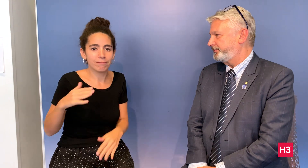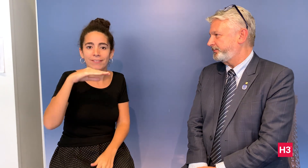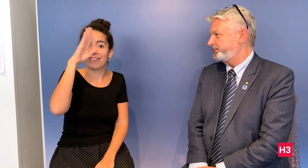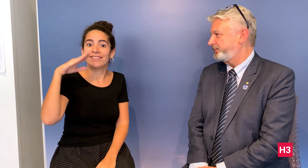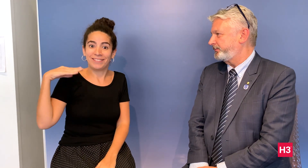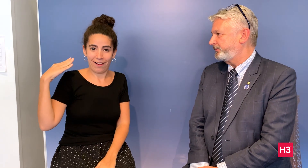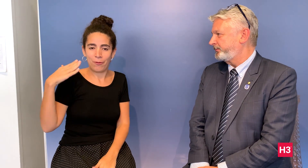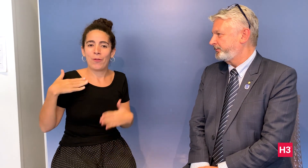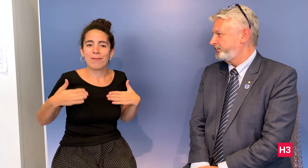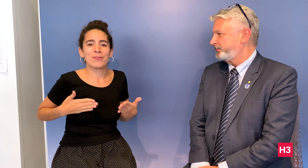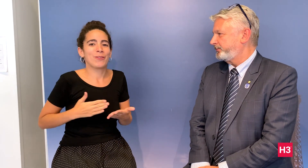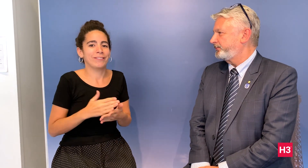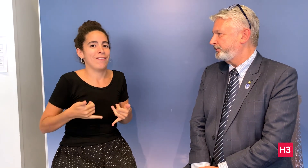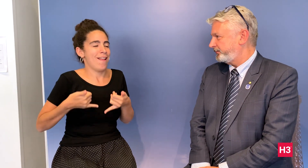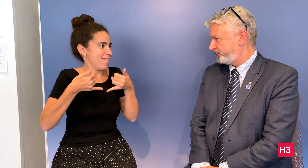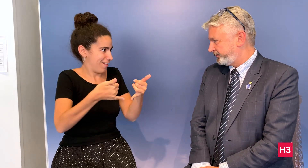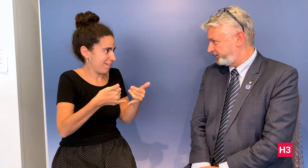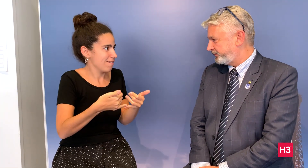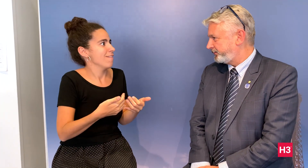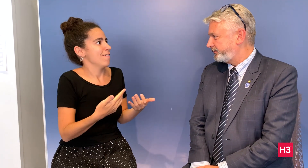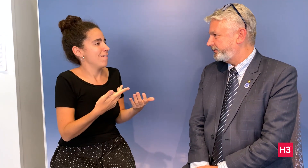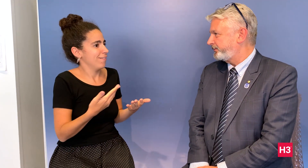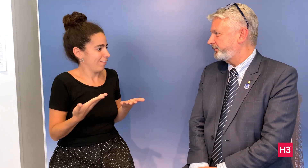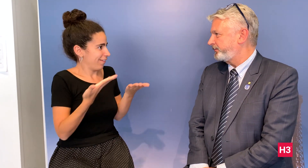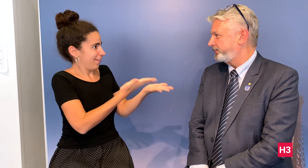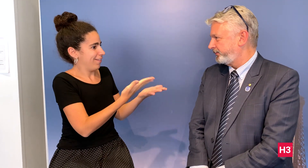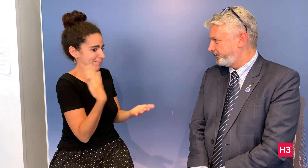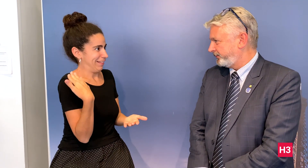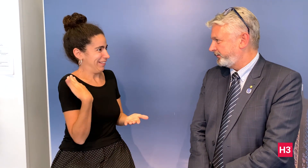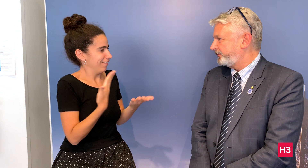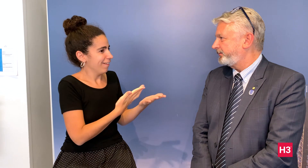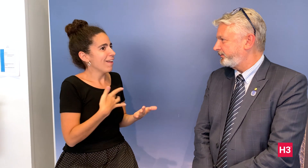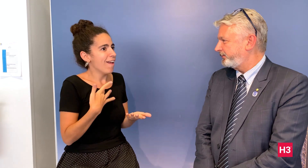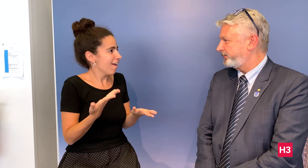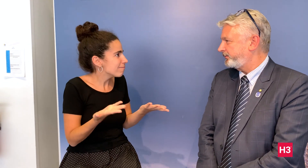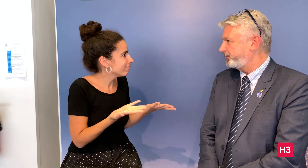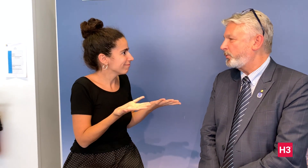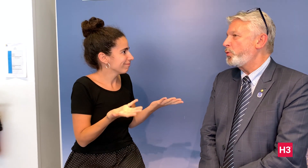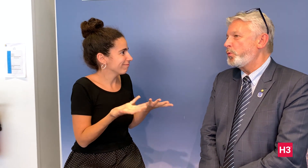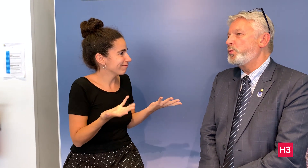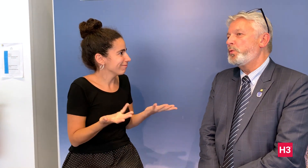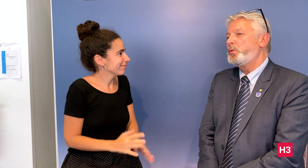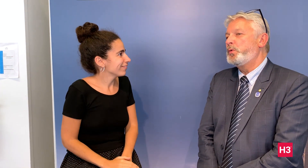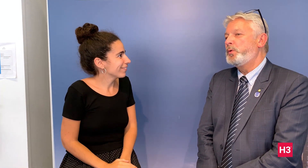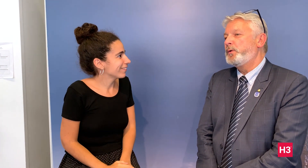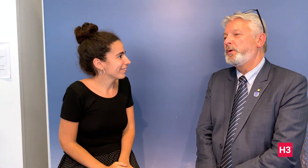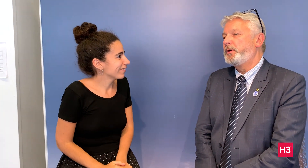Most recently you received the Liisa Kauppinen Human Rights Award. How do you feel about this?